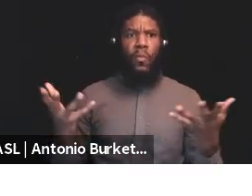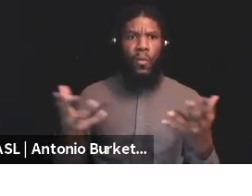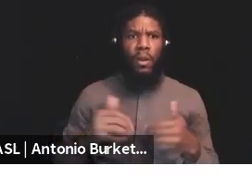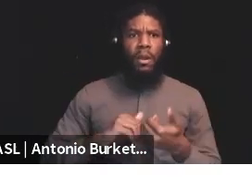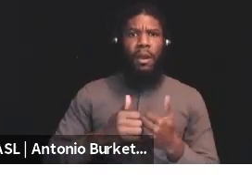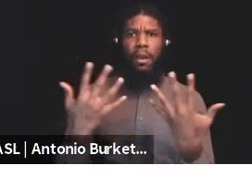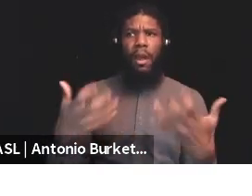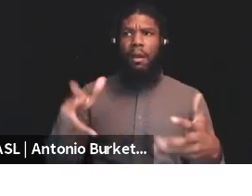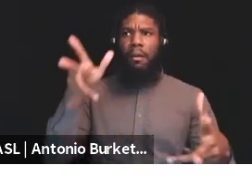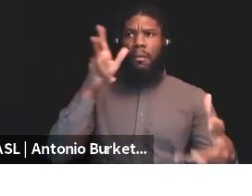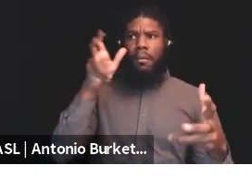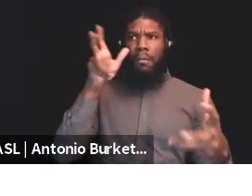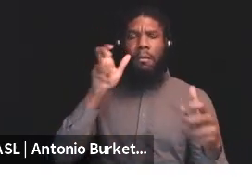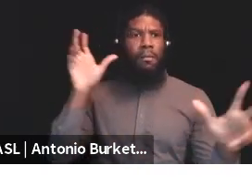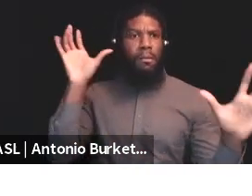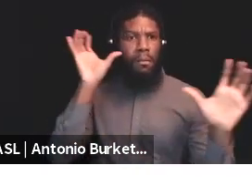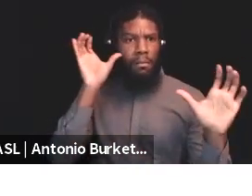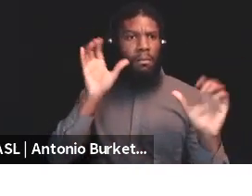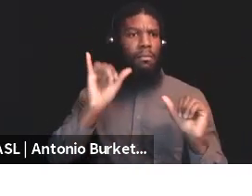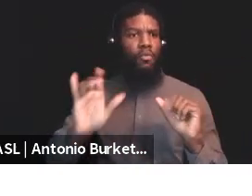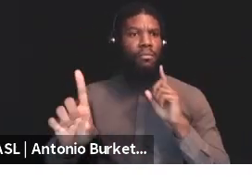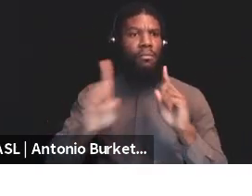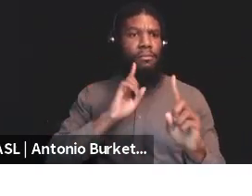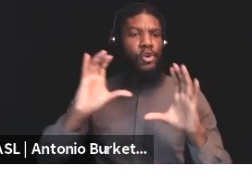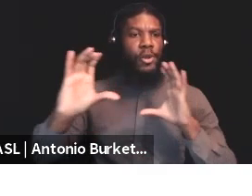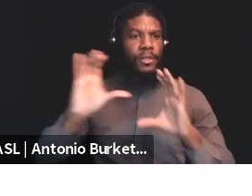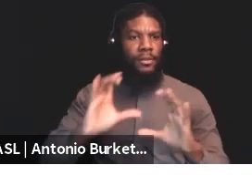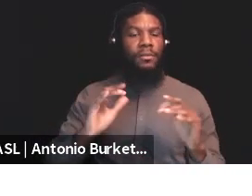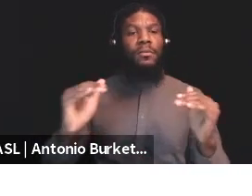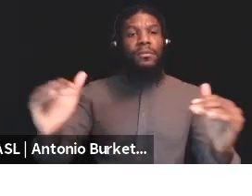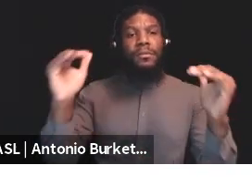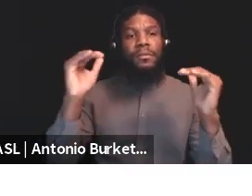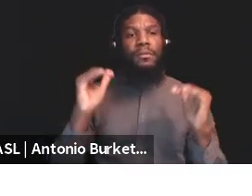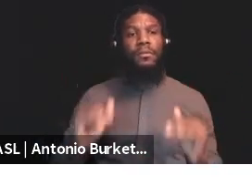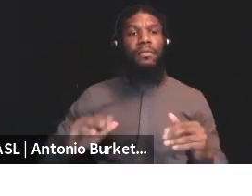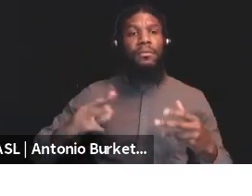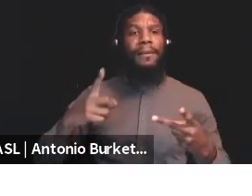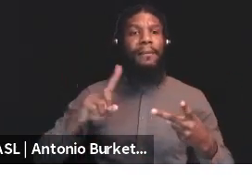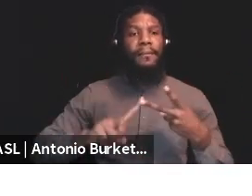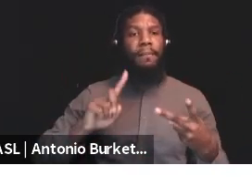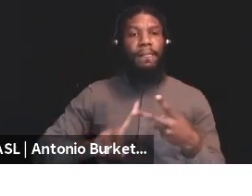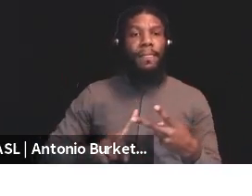? How might we consider all writing in an online consulting setting as multimodal